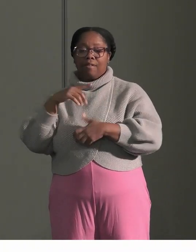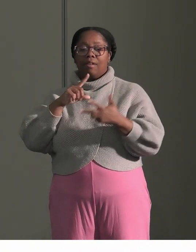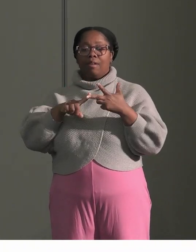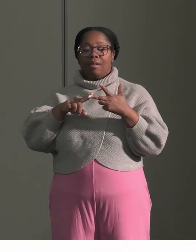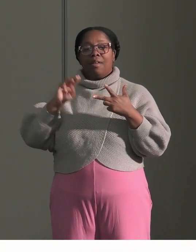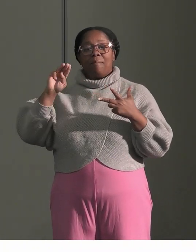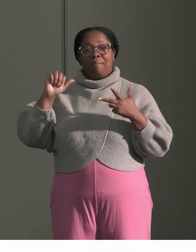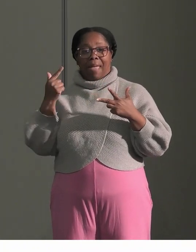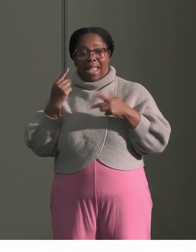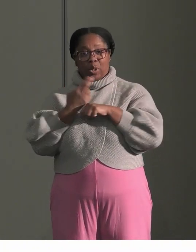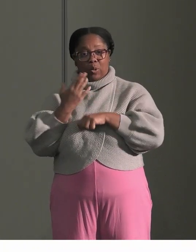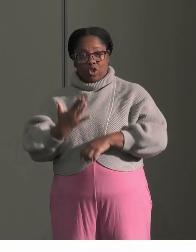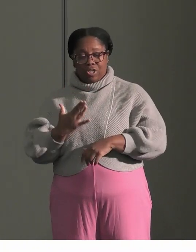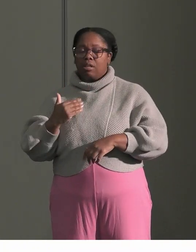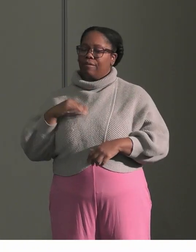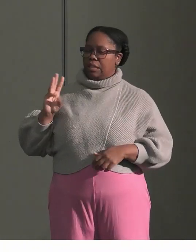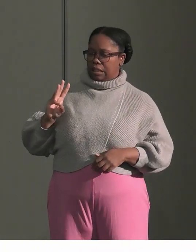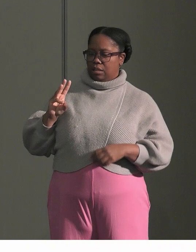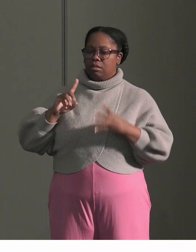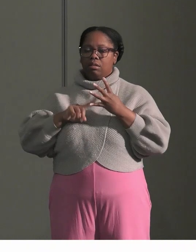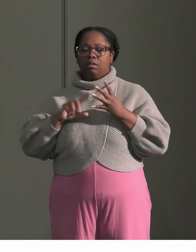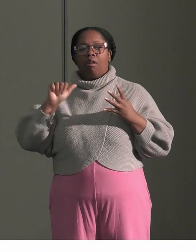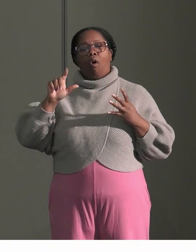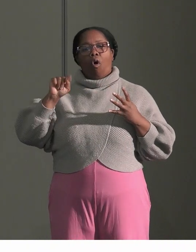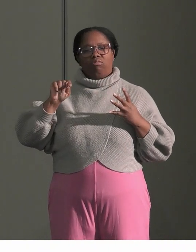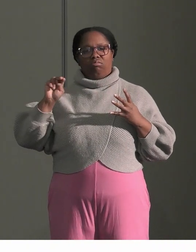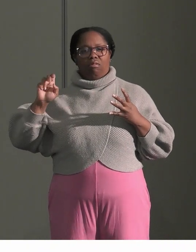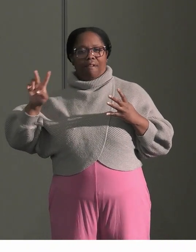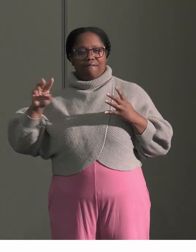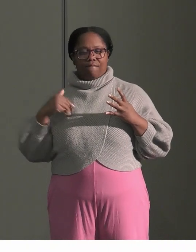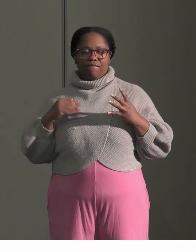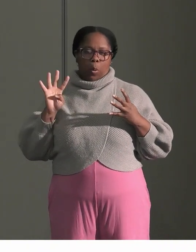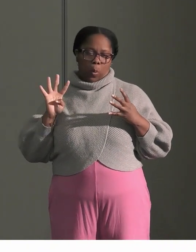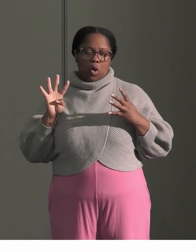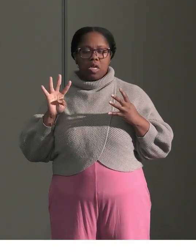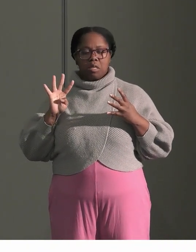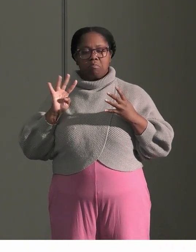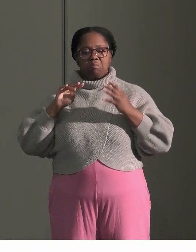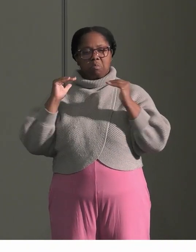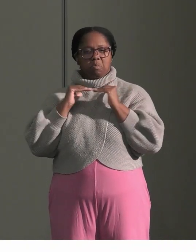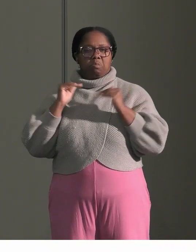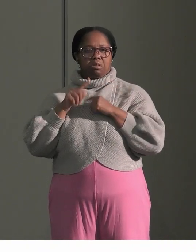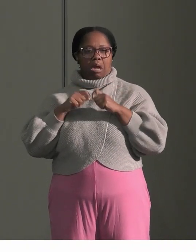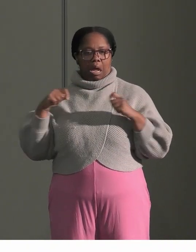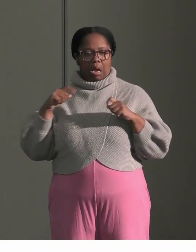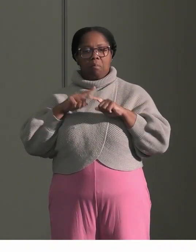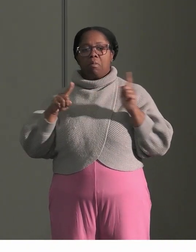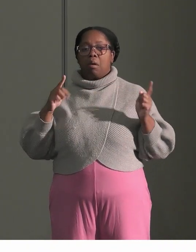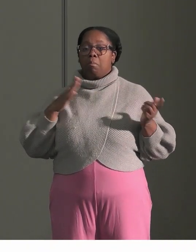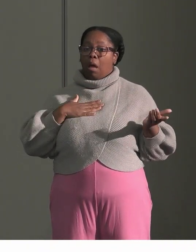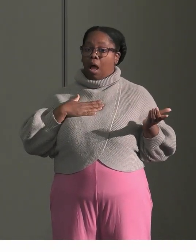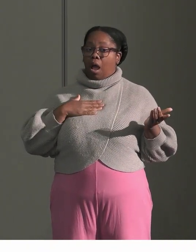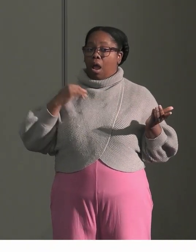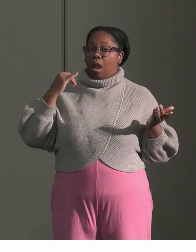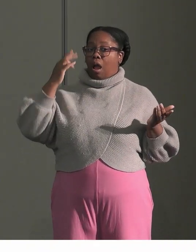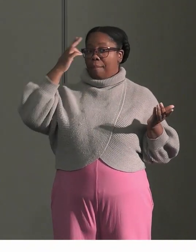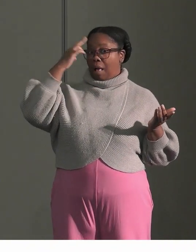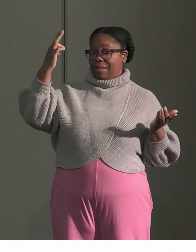magnification had 6. And alt Nav had 4. We have a tie. But my hypothesis they would find more